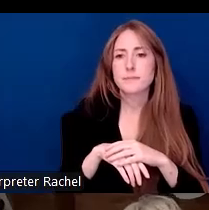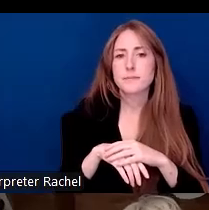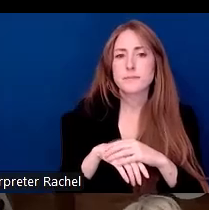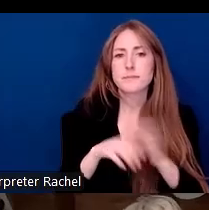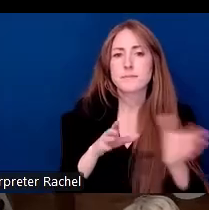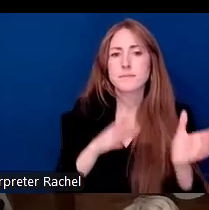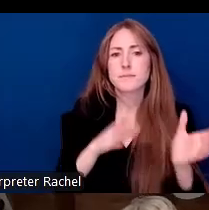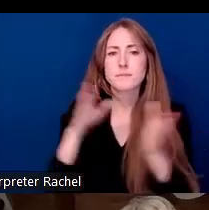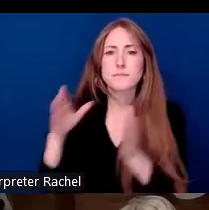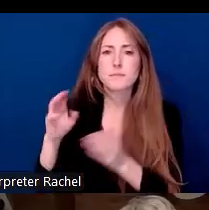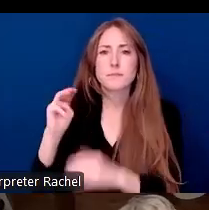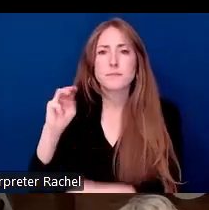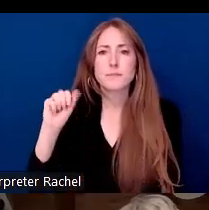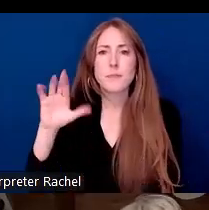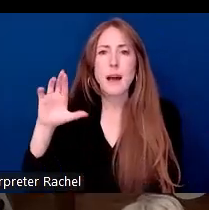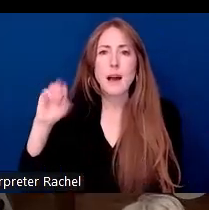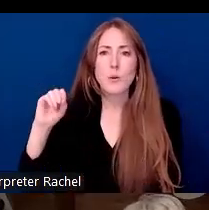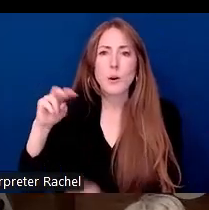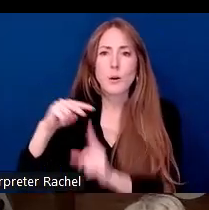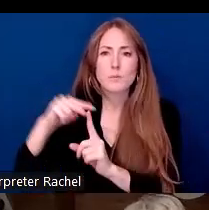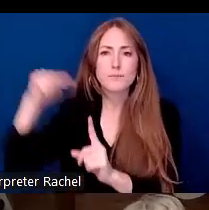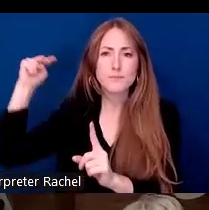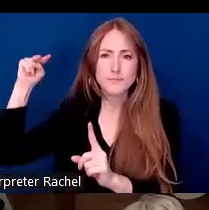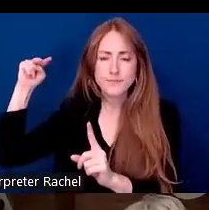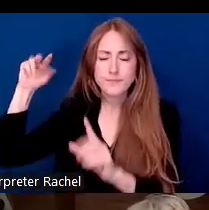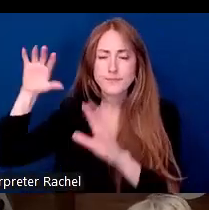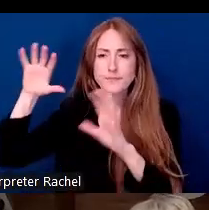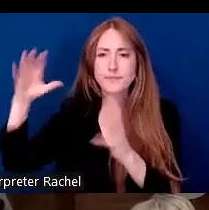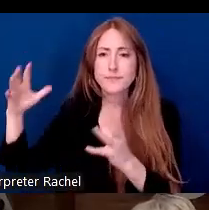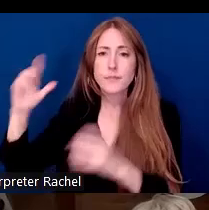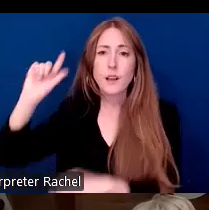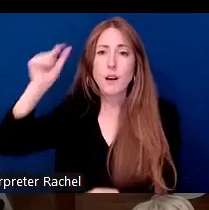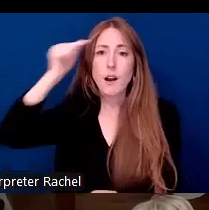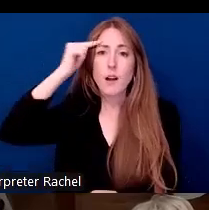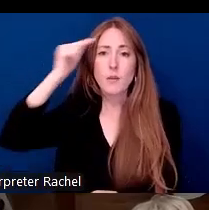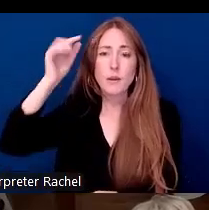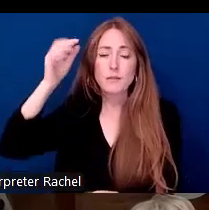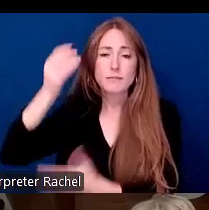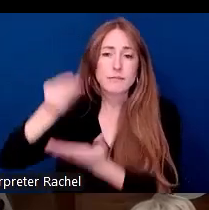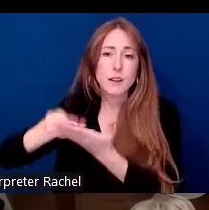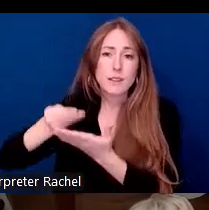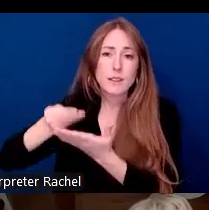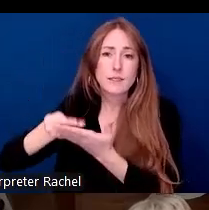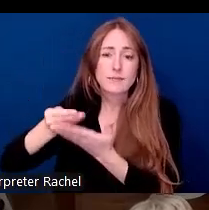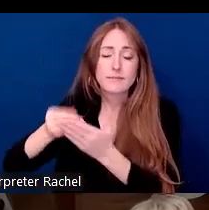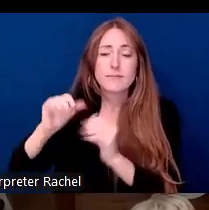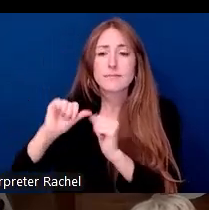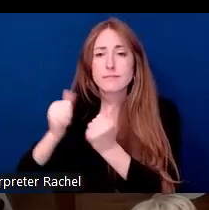funding agencies need to provide community organizations with the operational resources